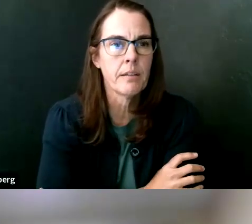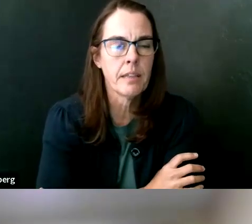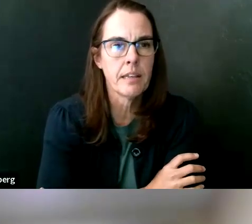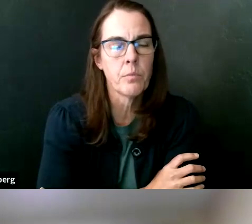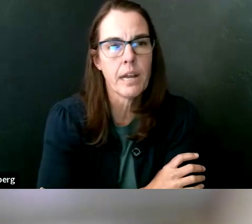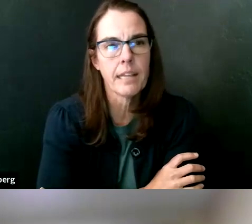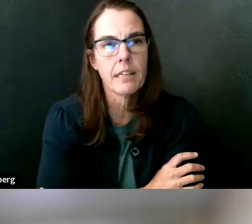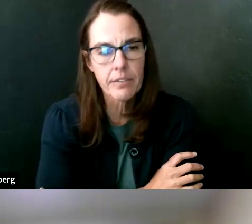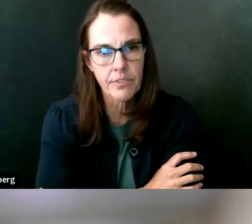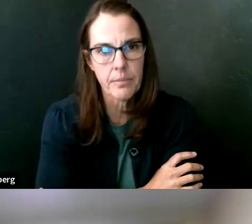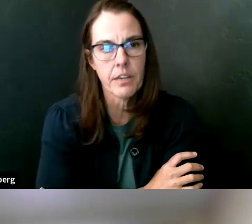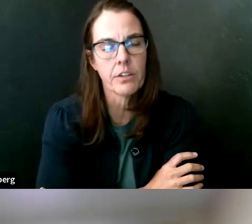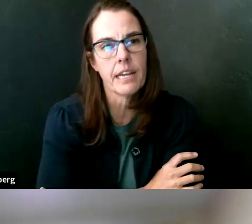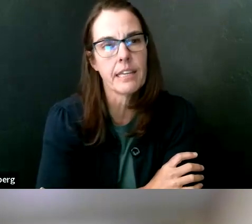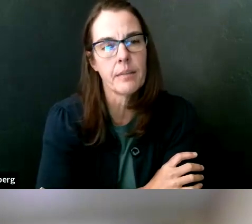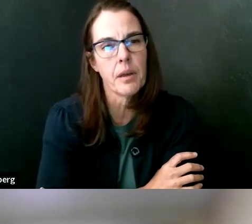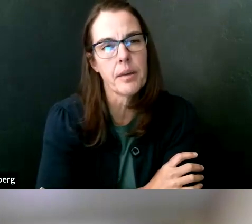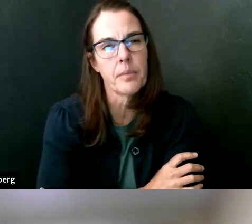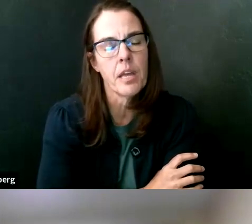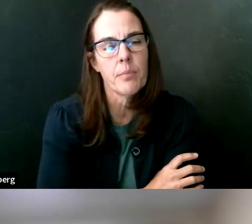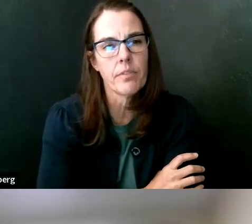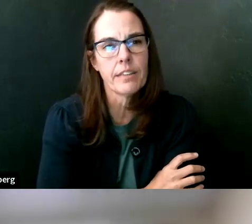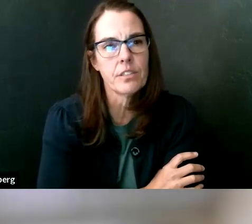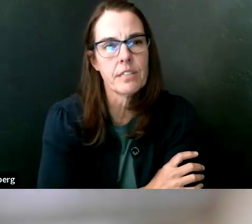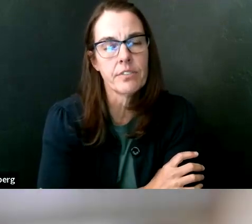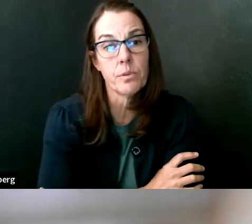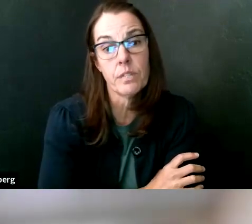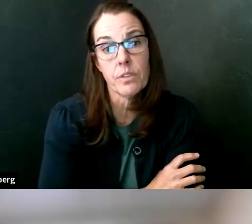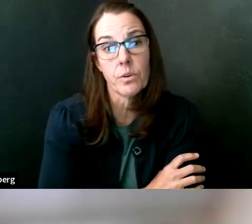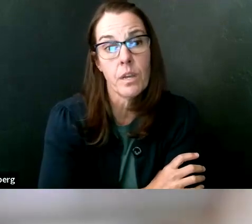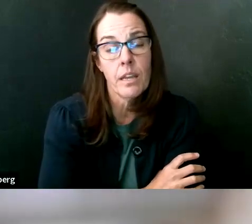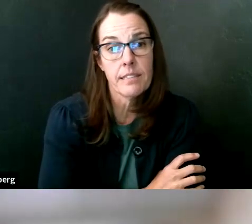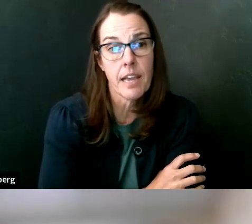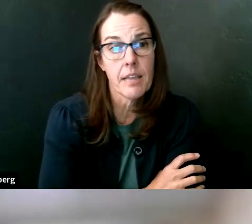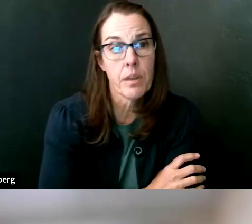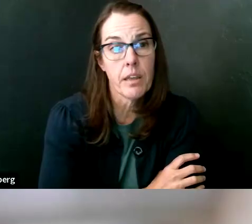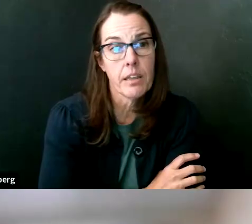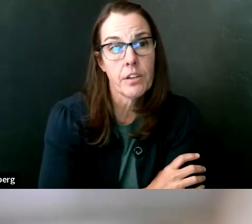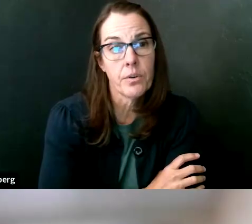and then what I glean from here then I can um provide to the deaf community. So is it I am you